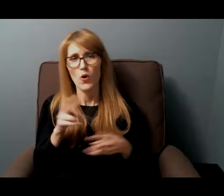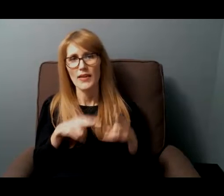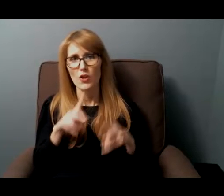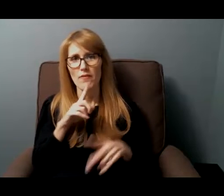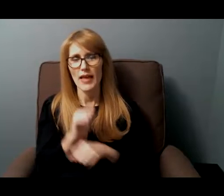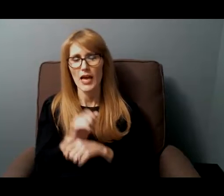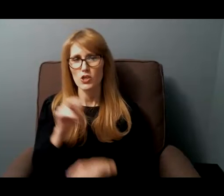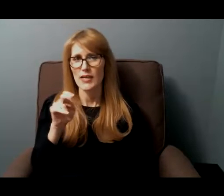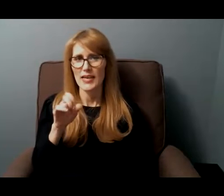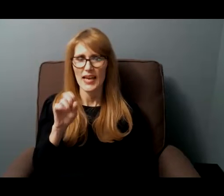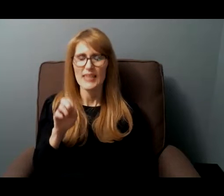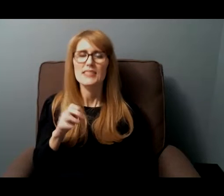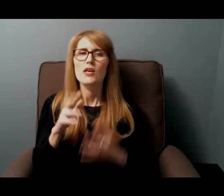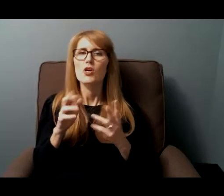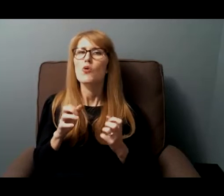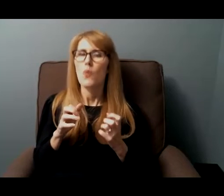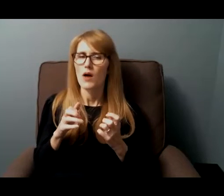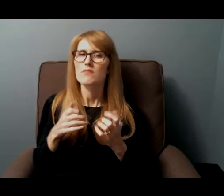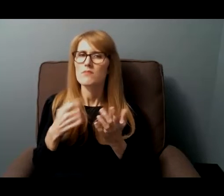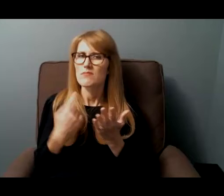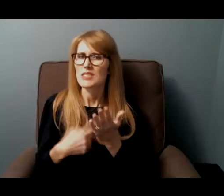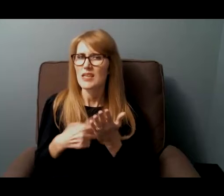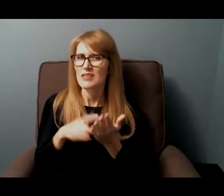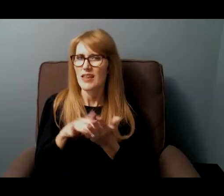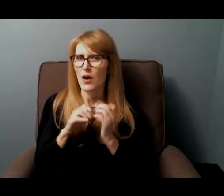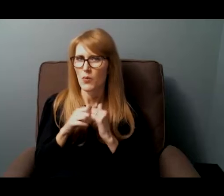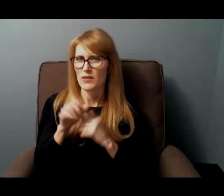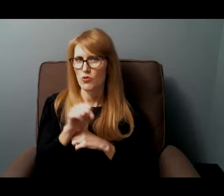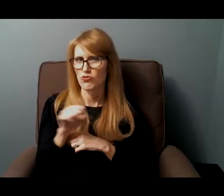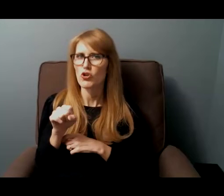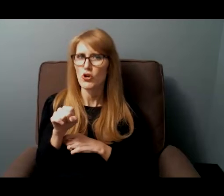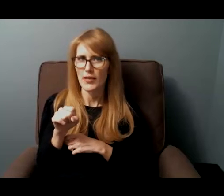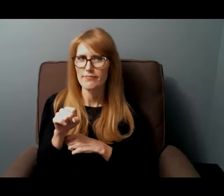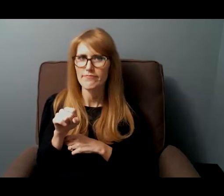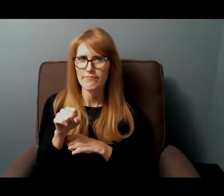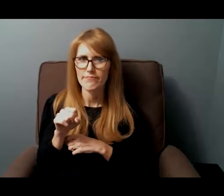want to talk through with Social Security when it comes time for them to do a review on your work,